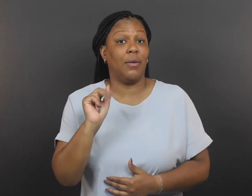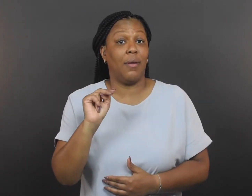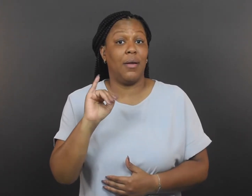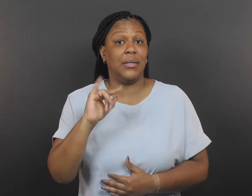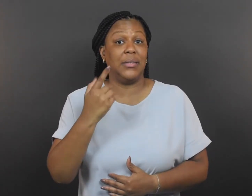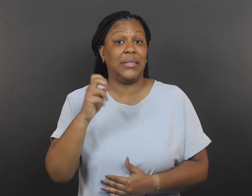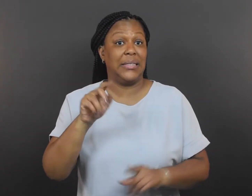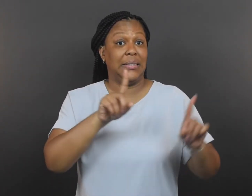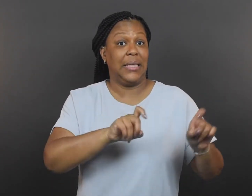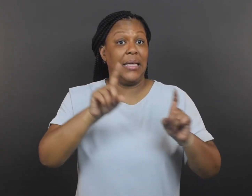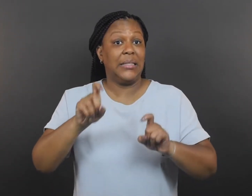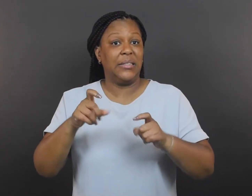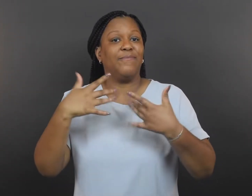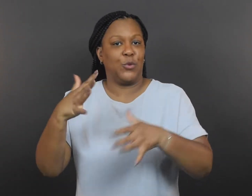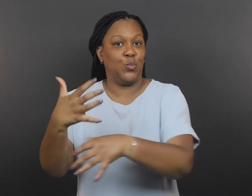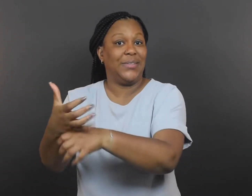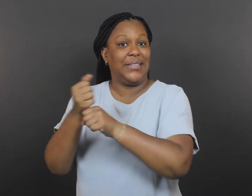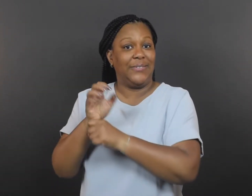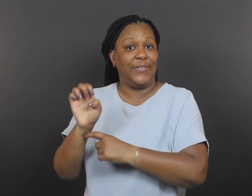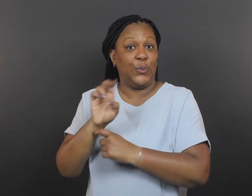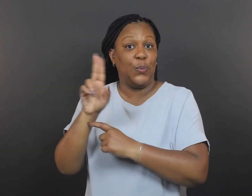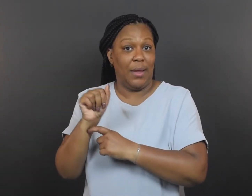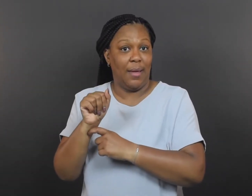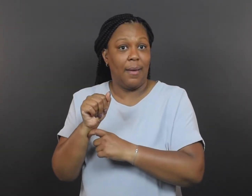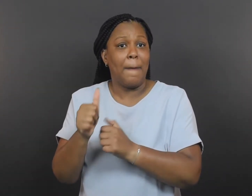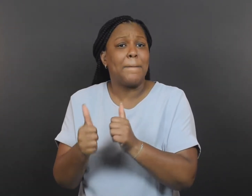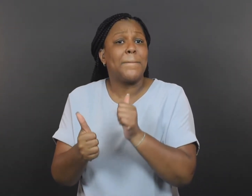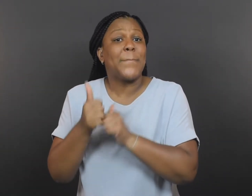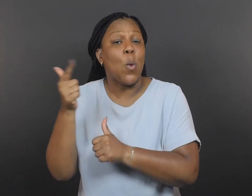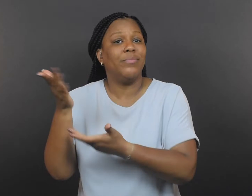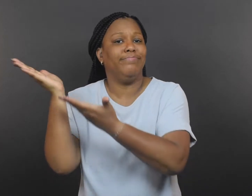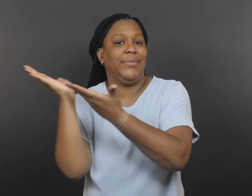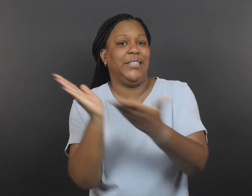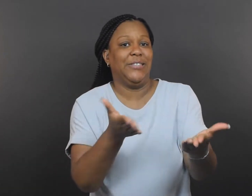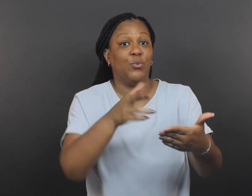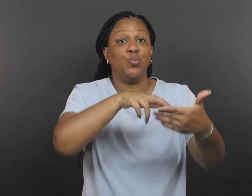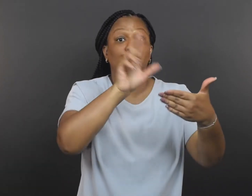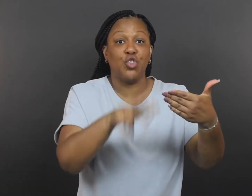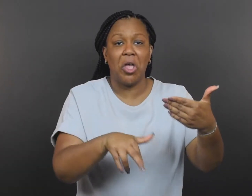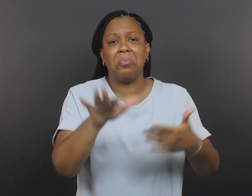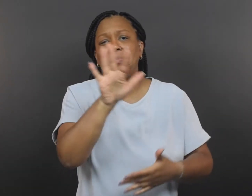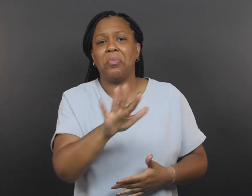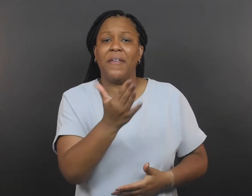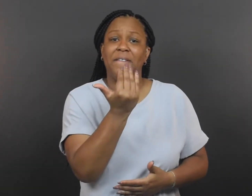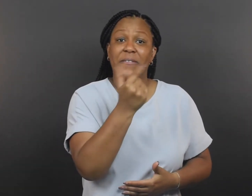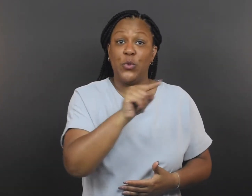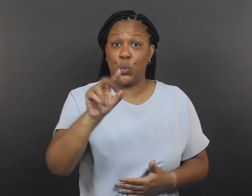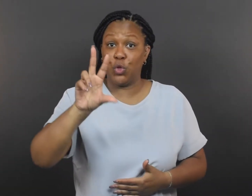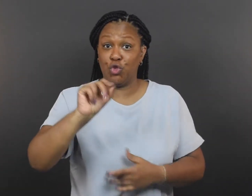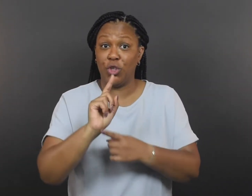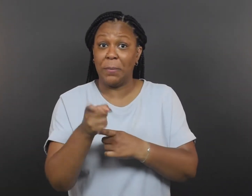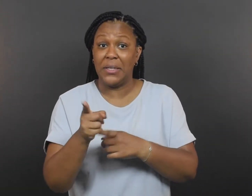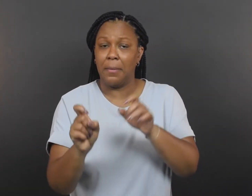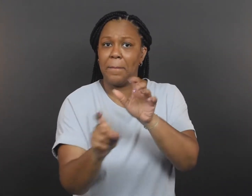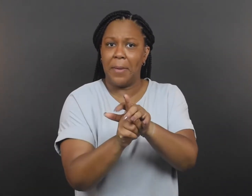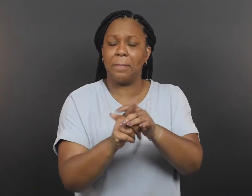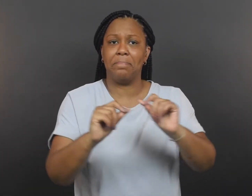To date, 13 antigen tests have received EUA, and most can deliver results in about 15-30 minutes.